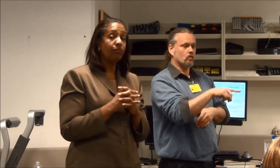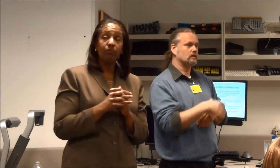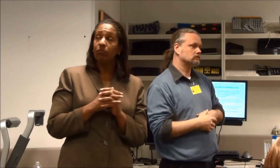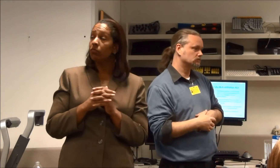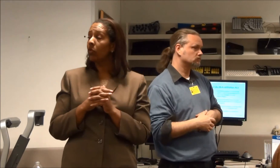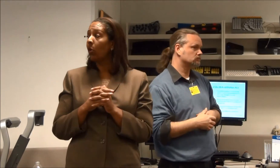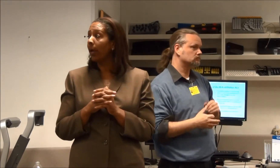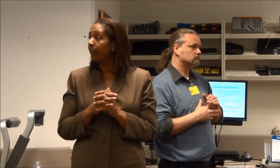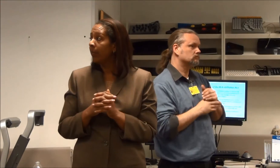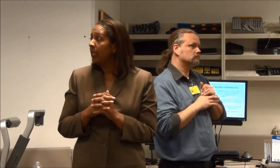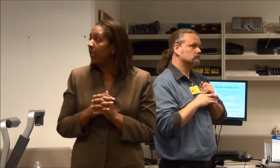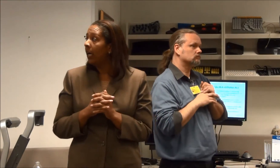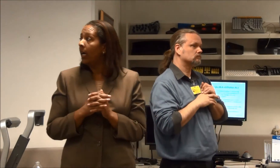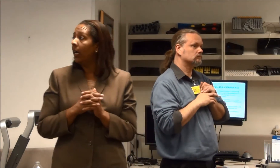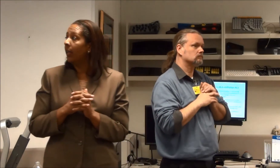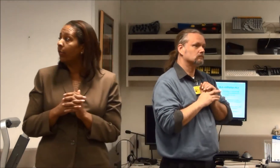Other questions about that? Okay.